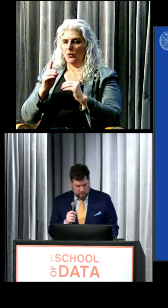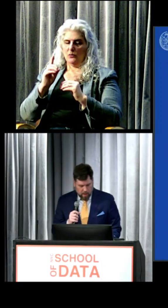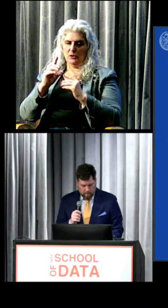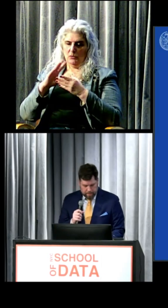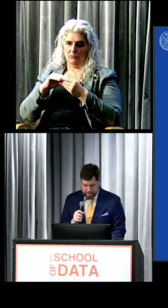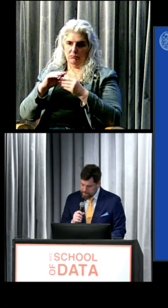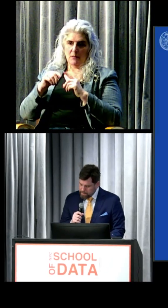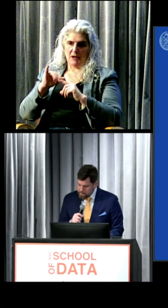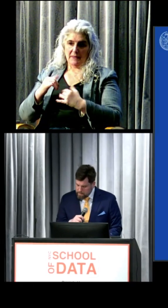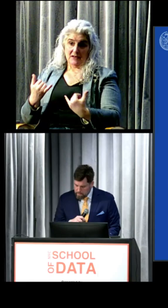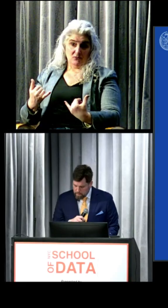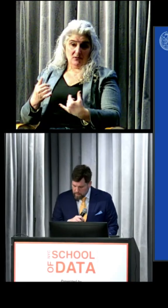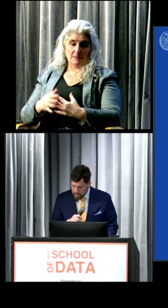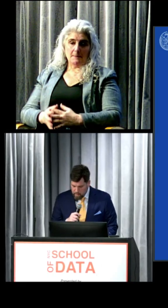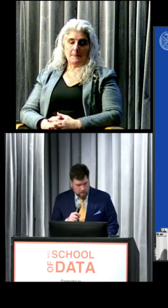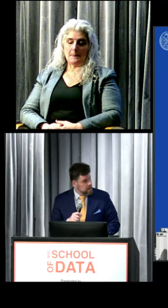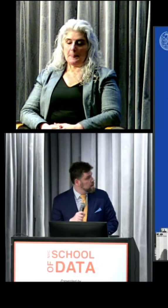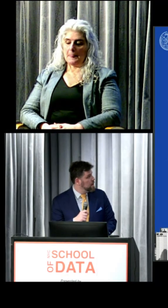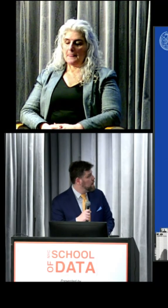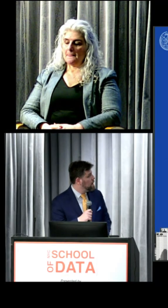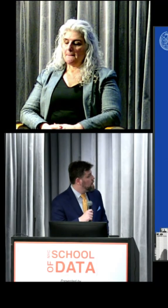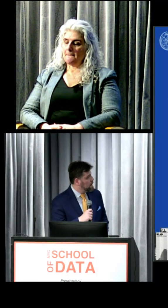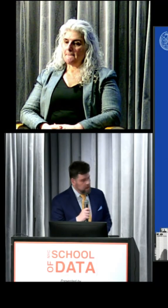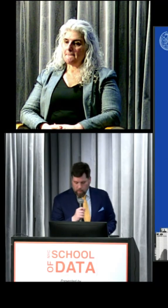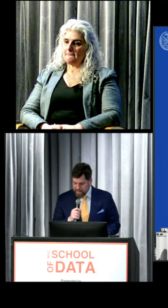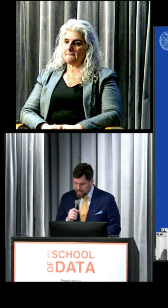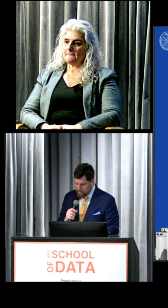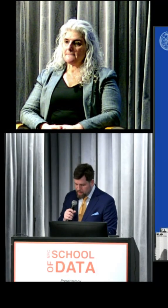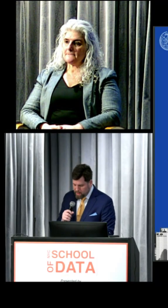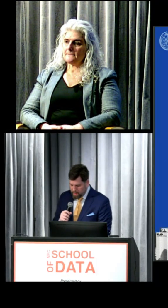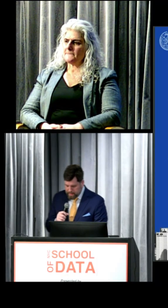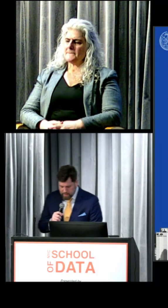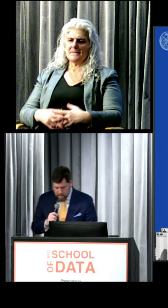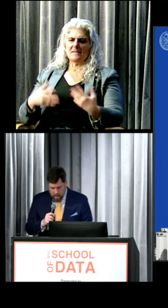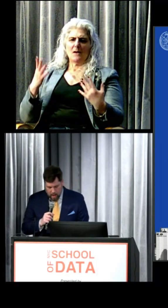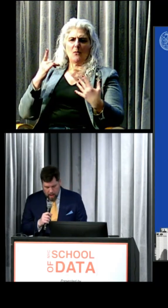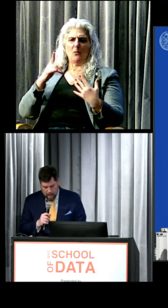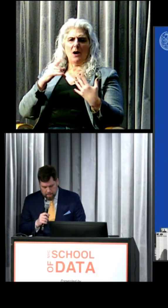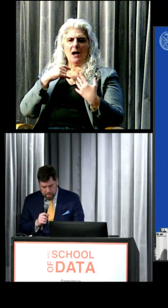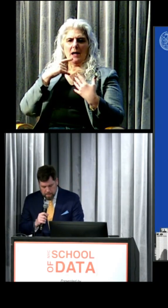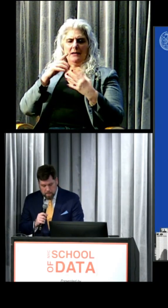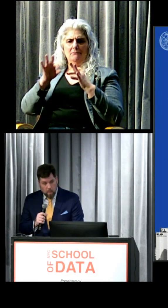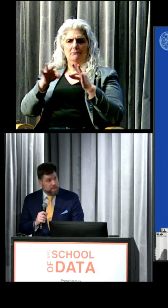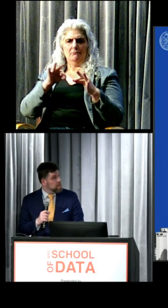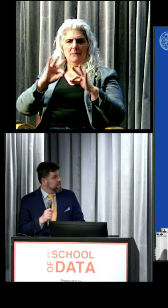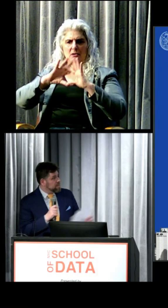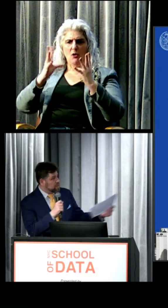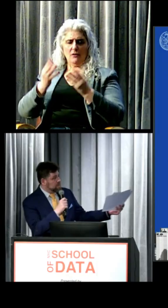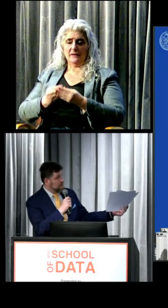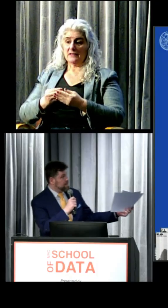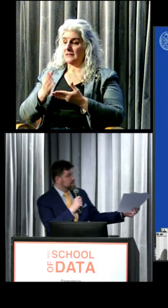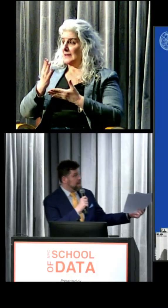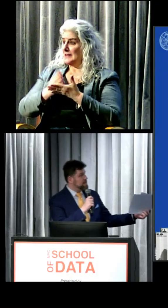did like a local neighborhood, like a Sunnyside kind of neighborhood, we did like a Red Hook sort of neighborhood, and then we did a midtown.